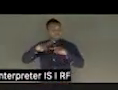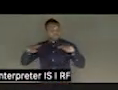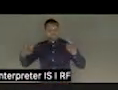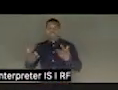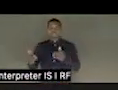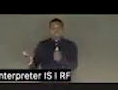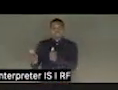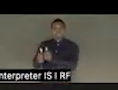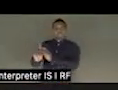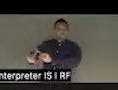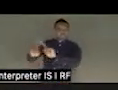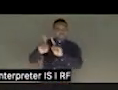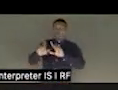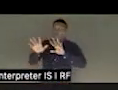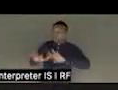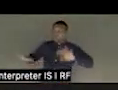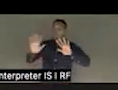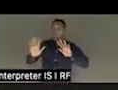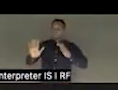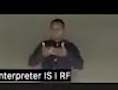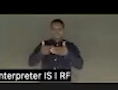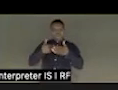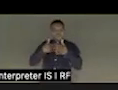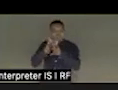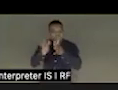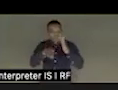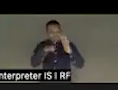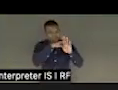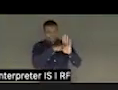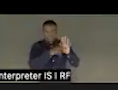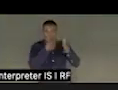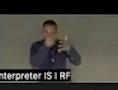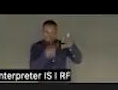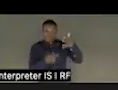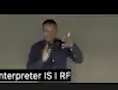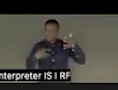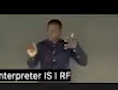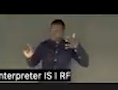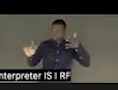So no matter what the project is about or what objectives there are or what